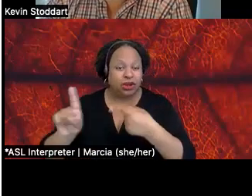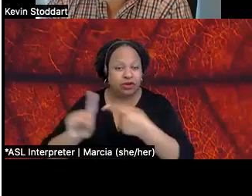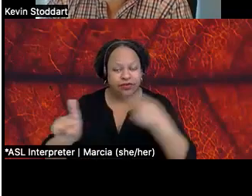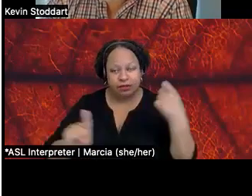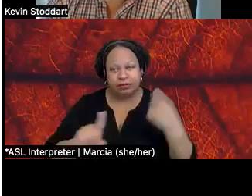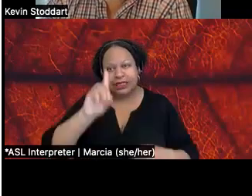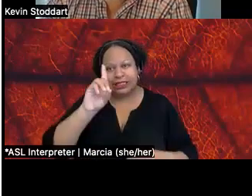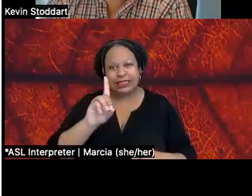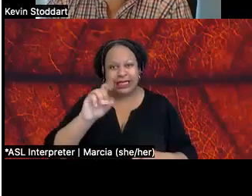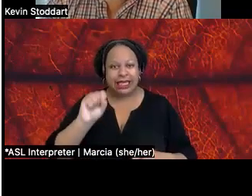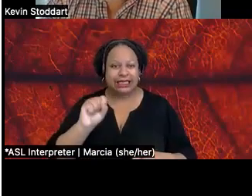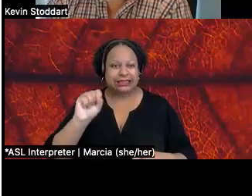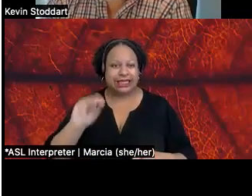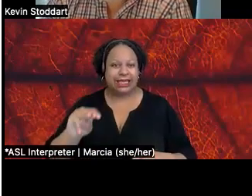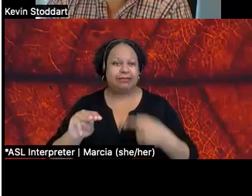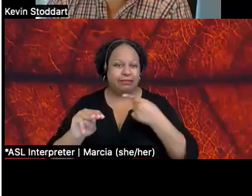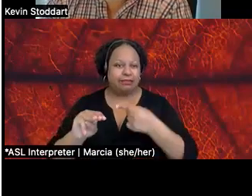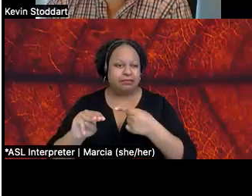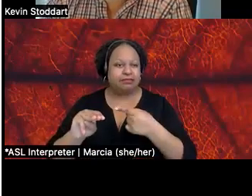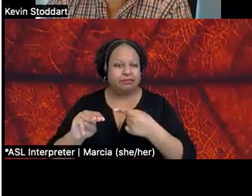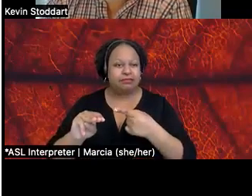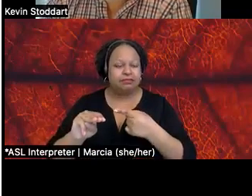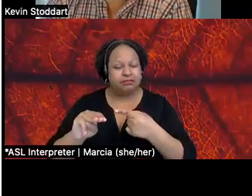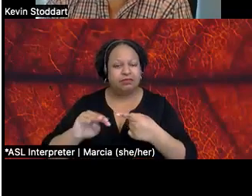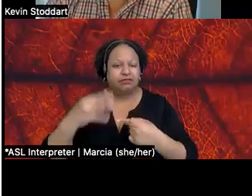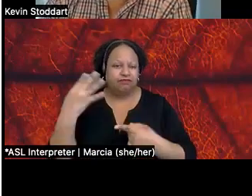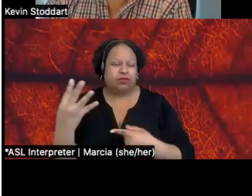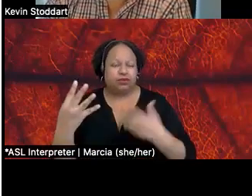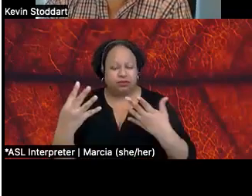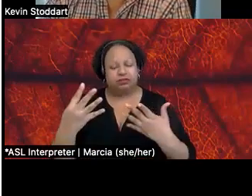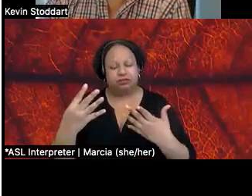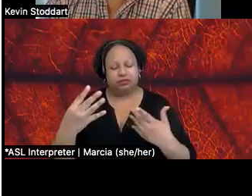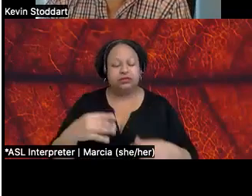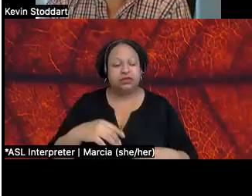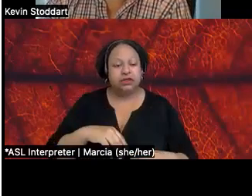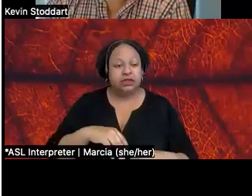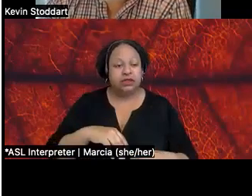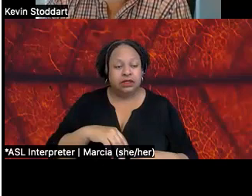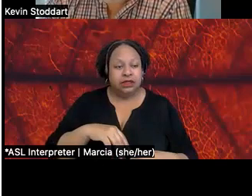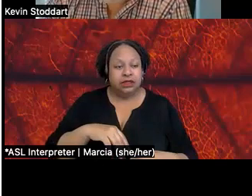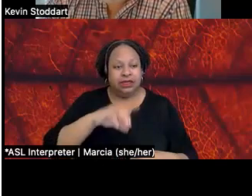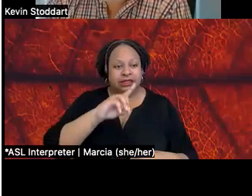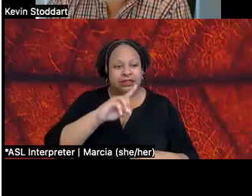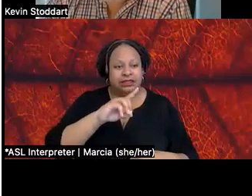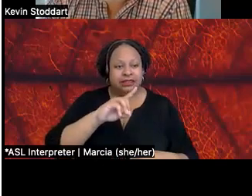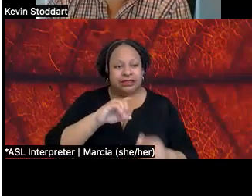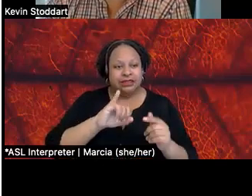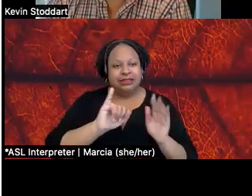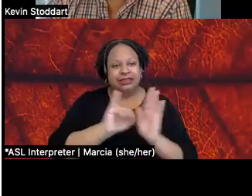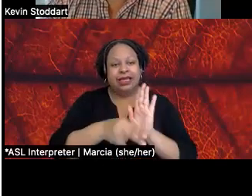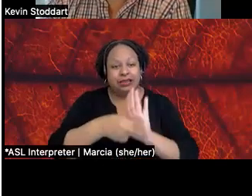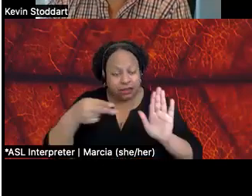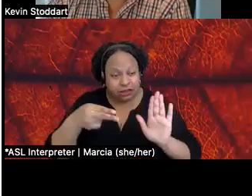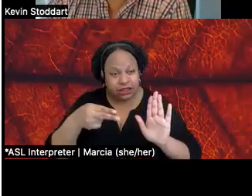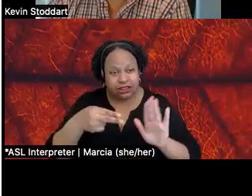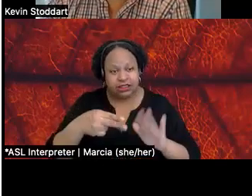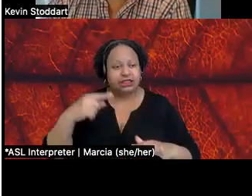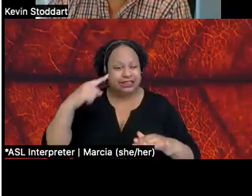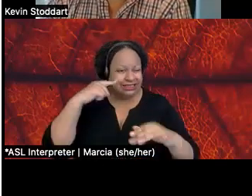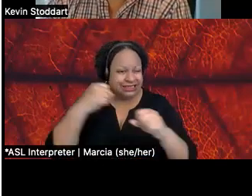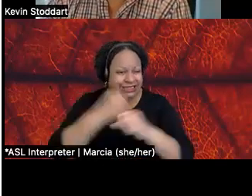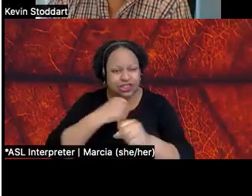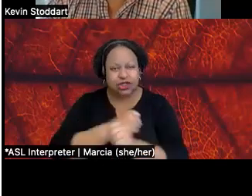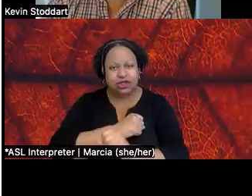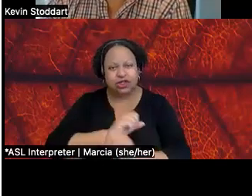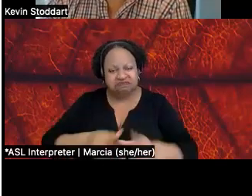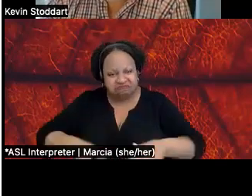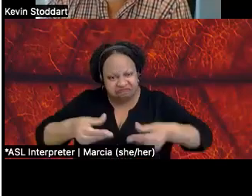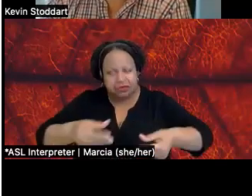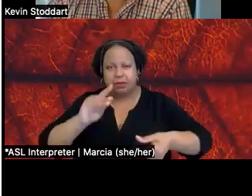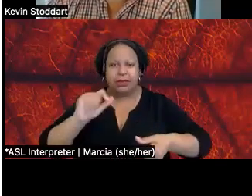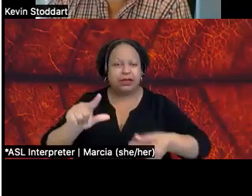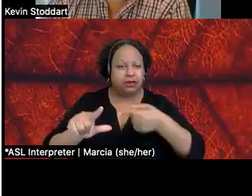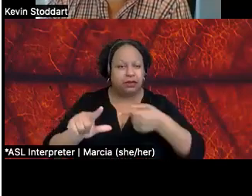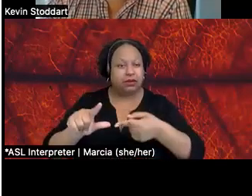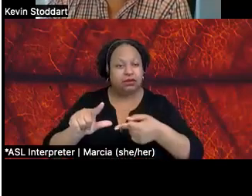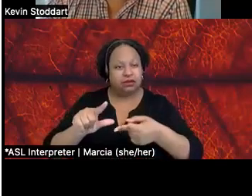And this is the language that is used to diagnose individuals across the lifespan with autism.